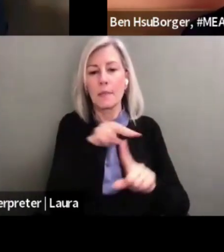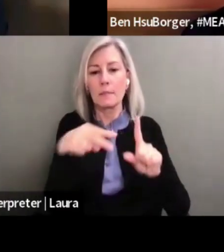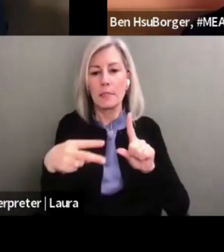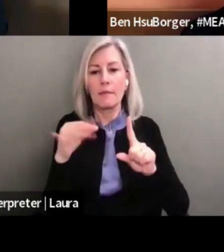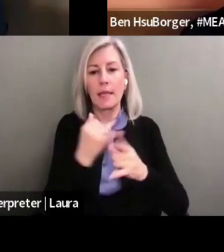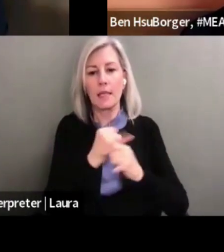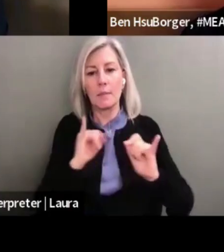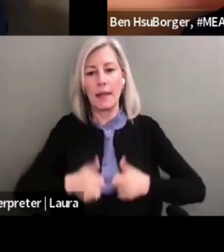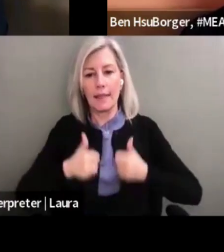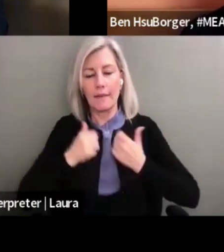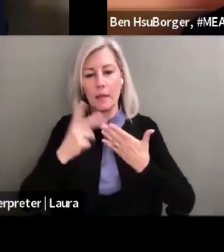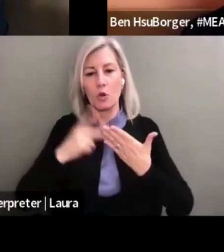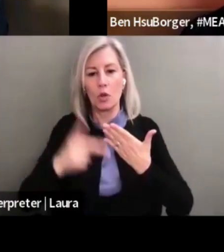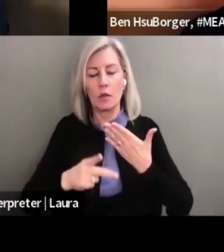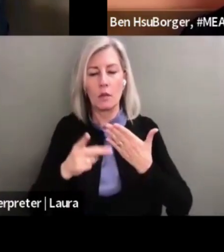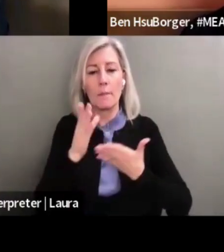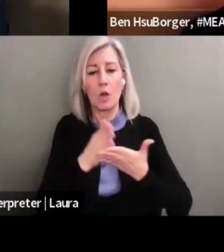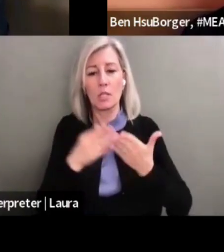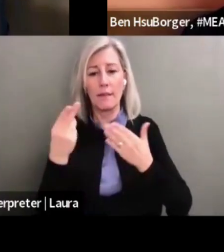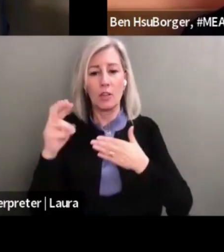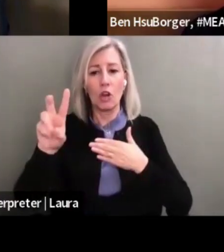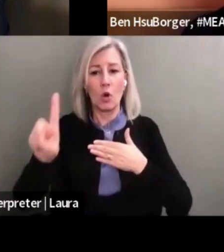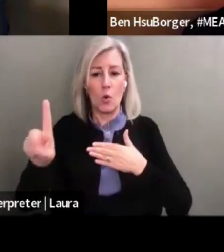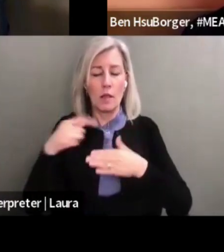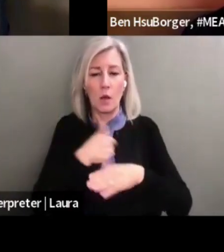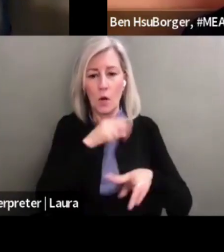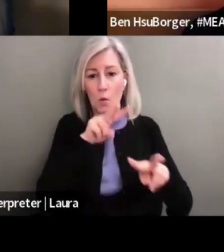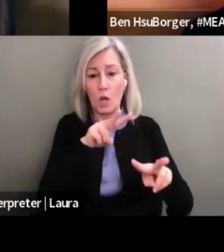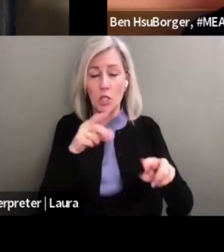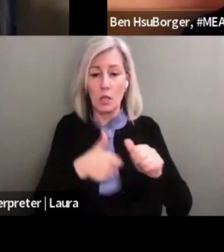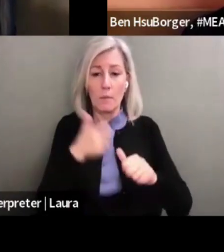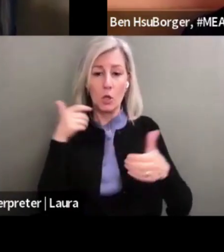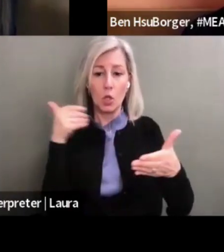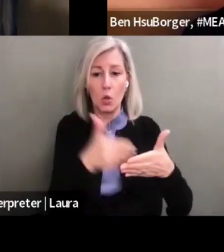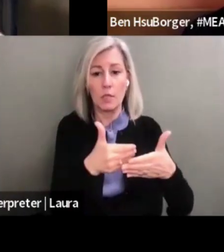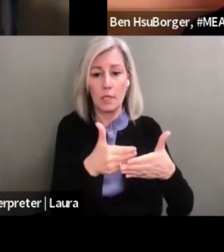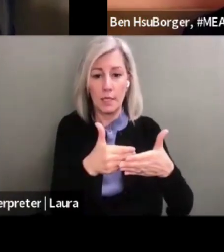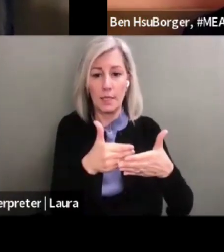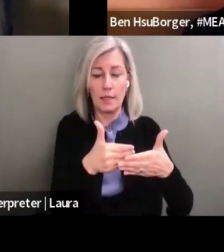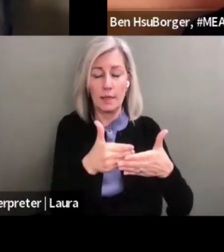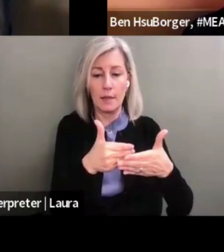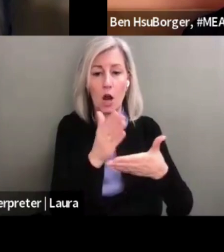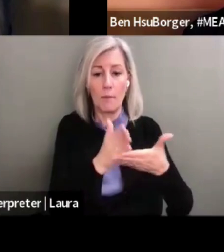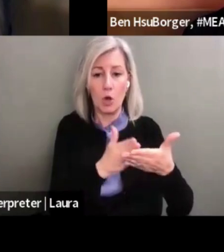Thank you so much The Grassroots Project for hosting today. From the perspective of the independent living program,